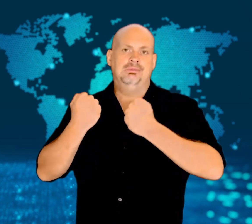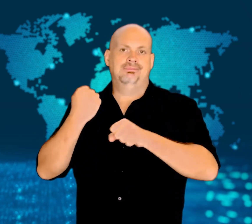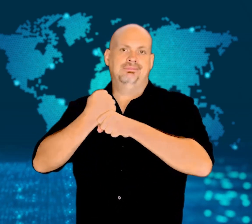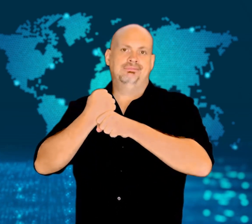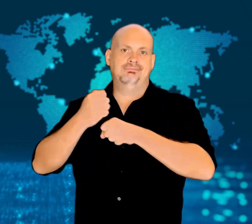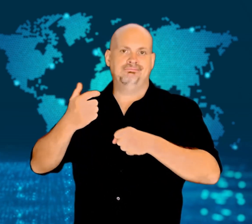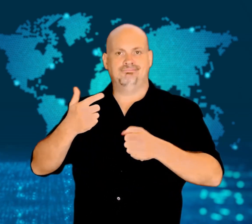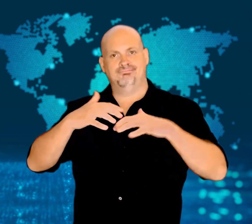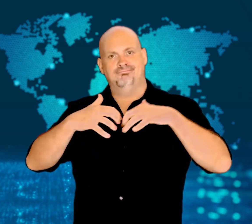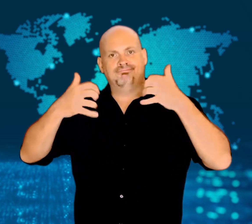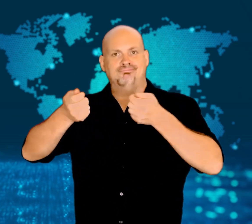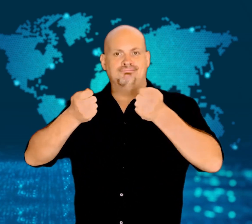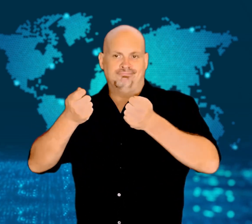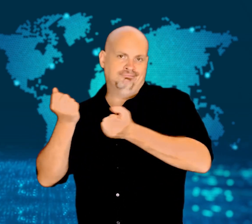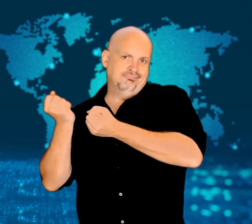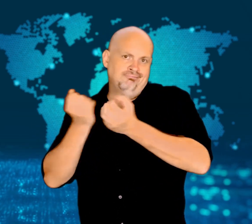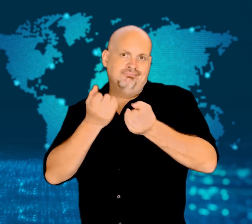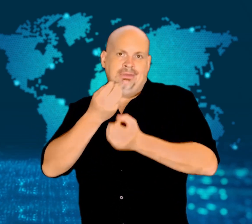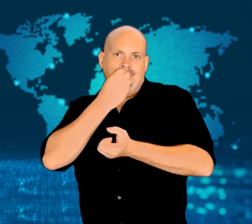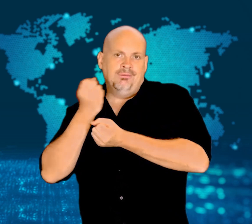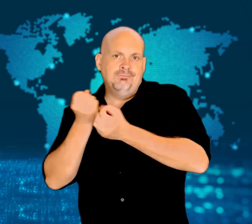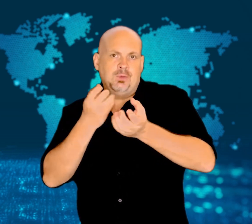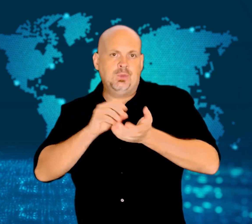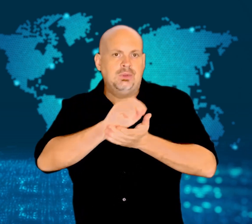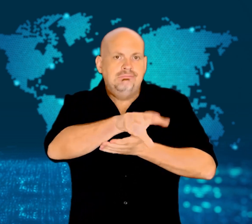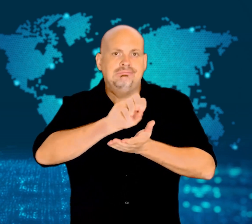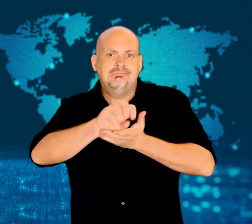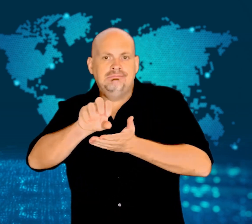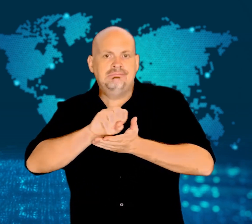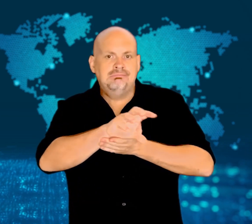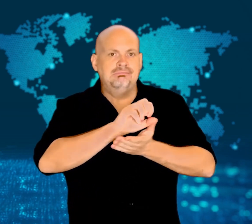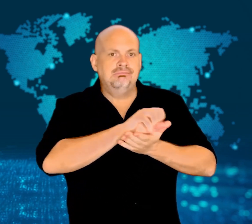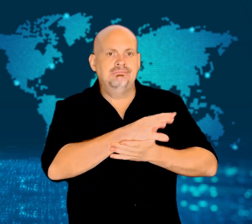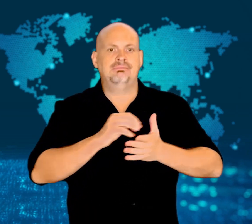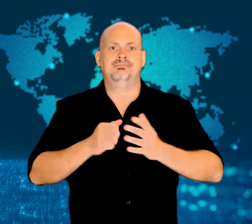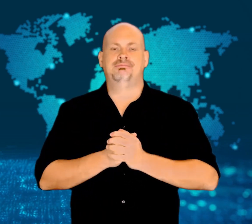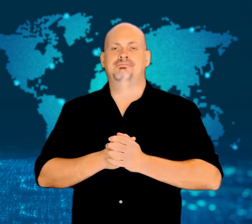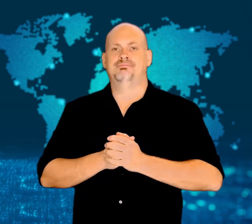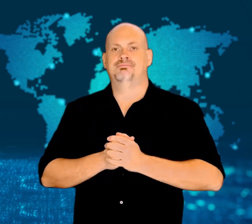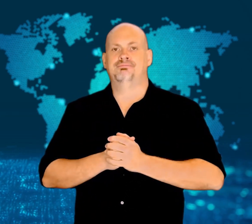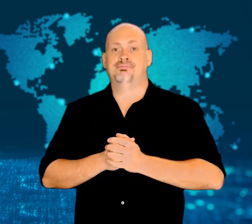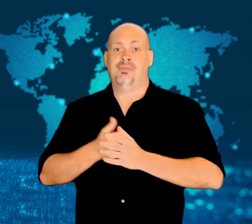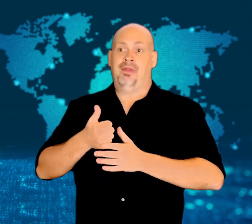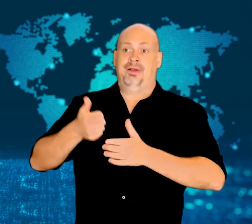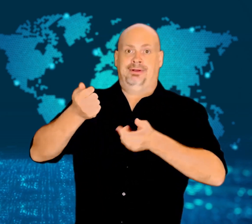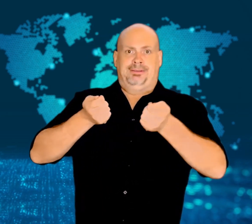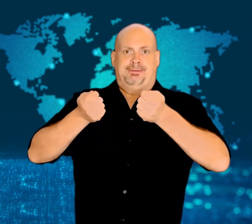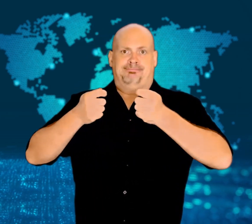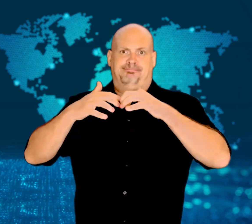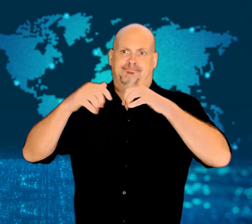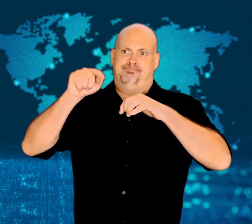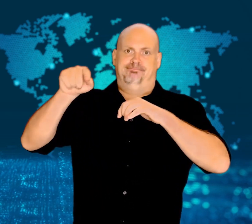People in locked down areas wait for the government